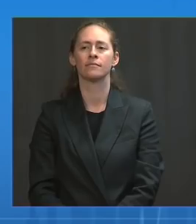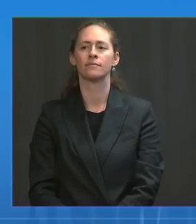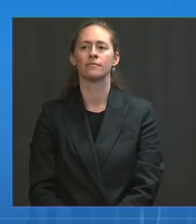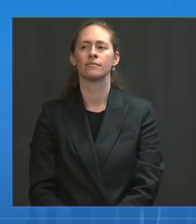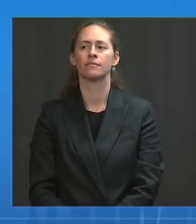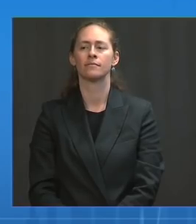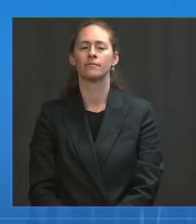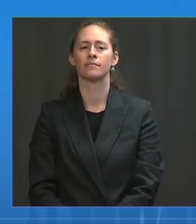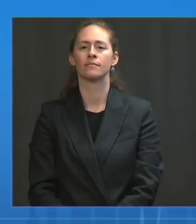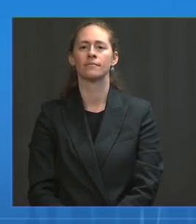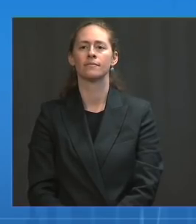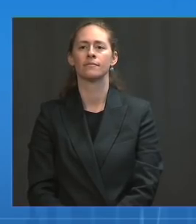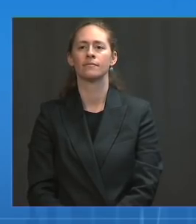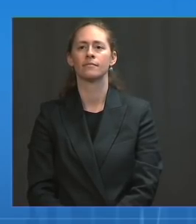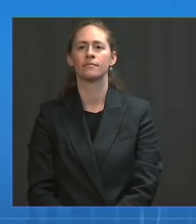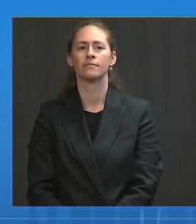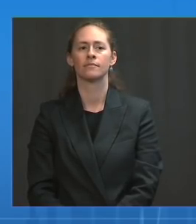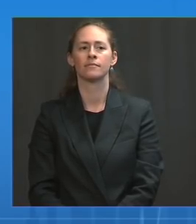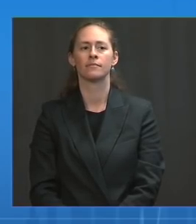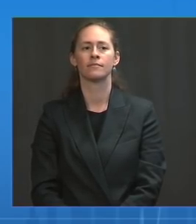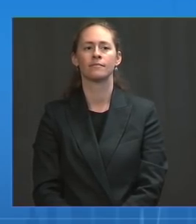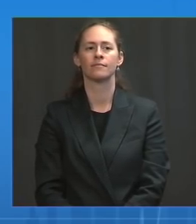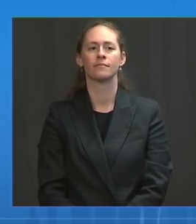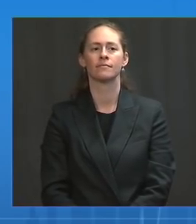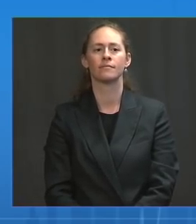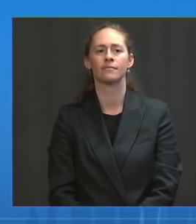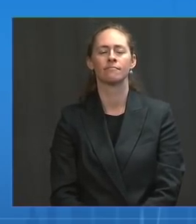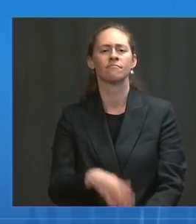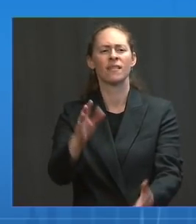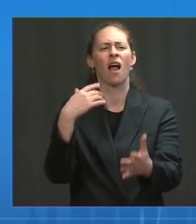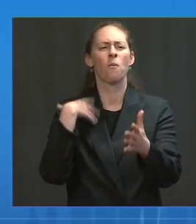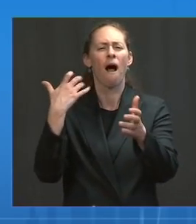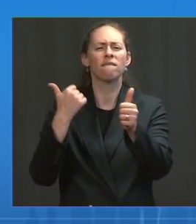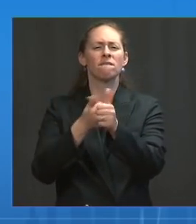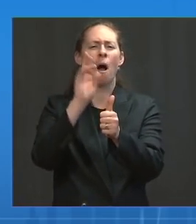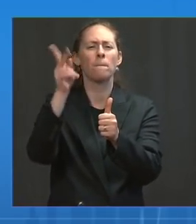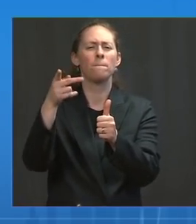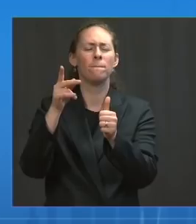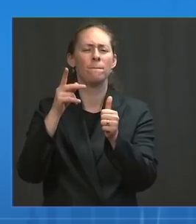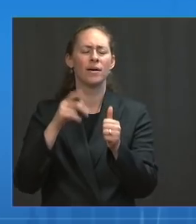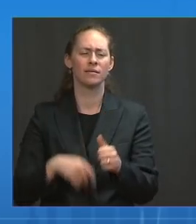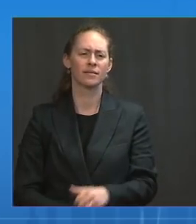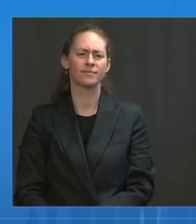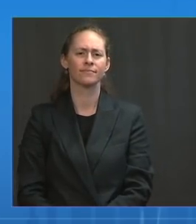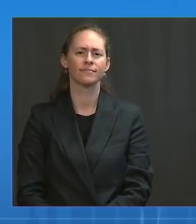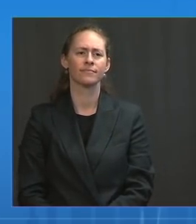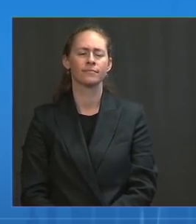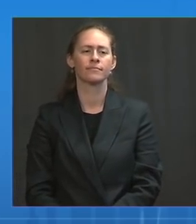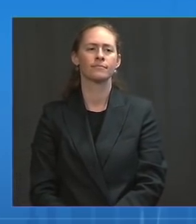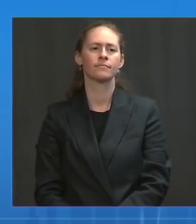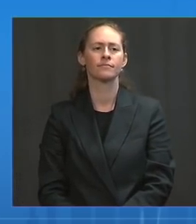The Press: Hi, thank you. Just wanted to follow up on that and ask, can we take from that then,